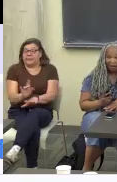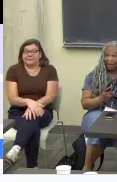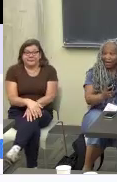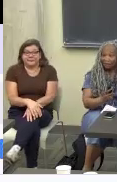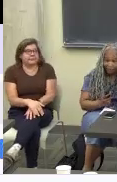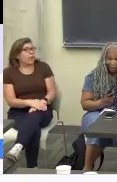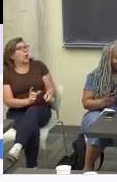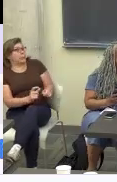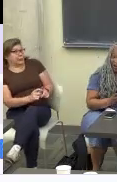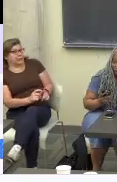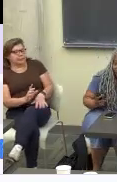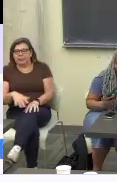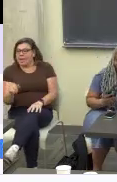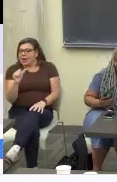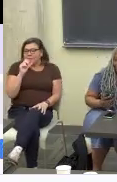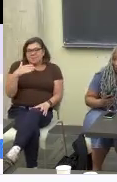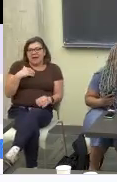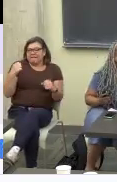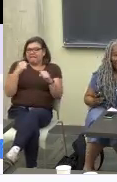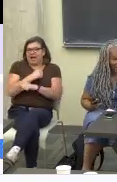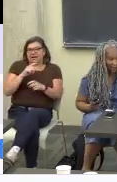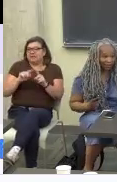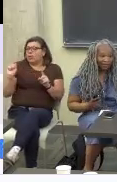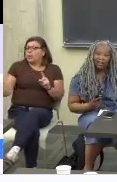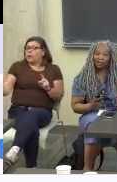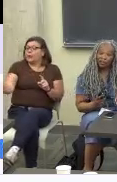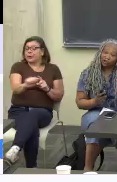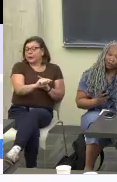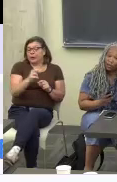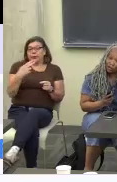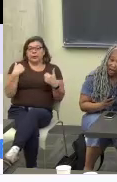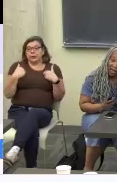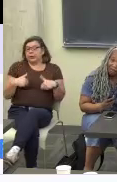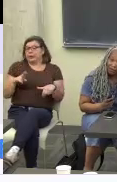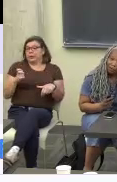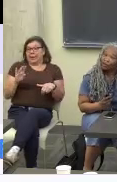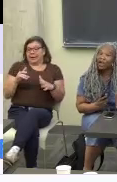And I'm not fighting for my fellows humanity with anybody either. You're either doing your job or